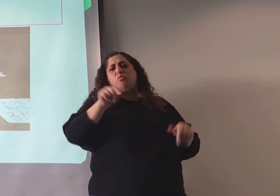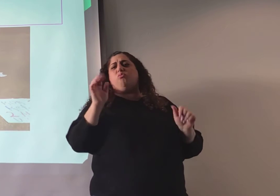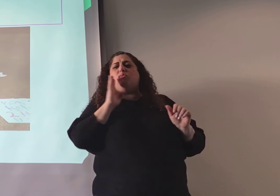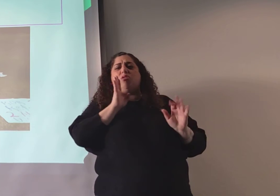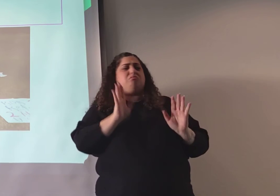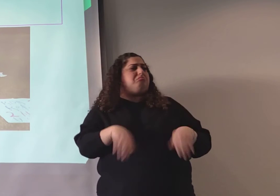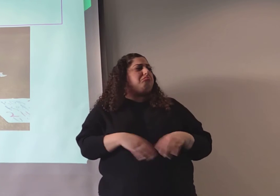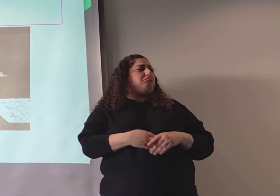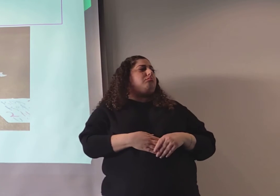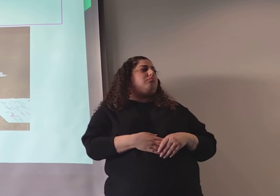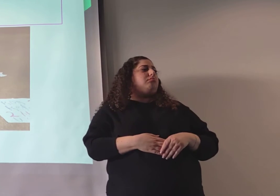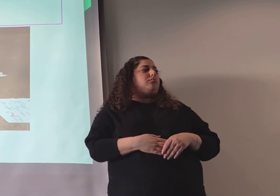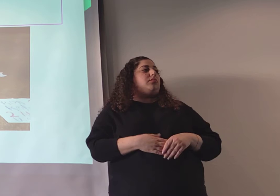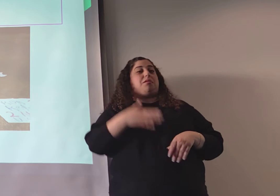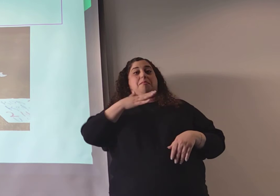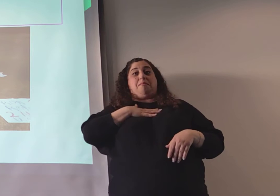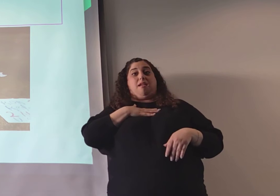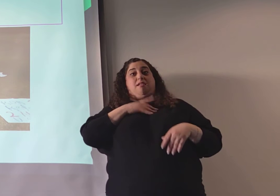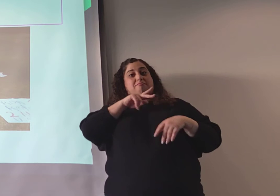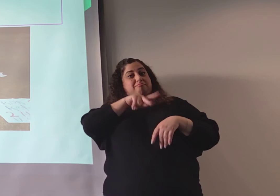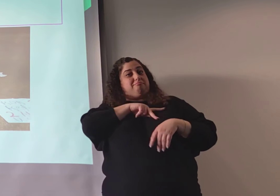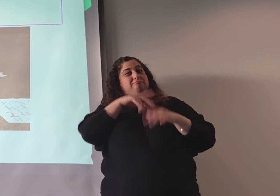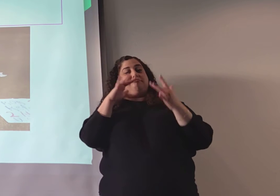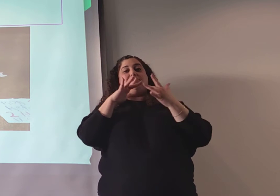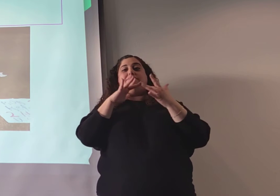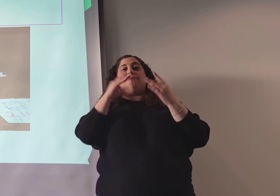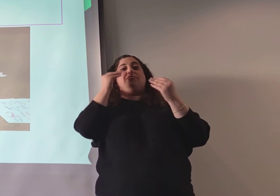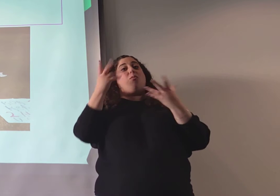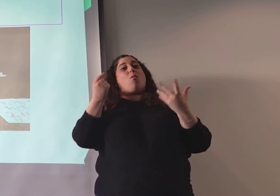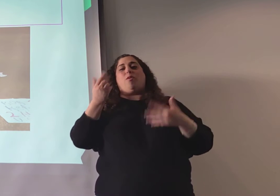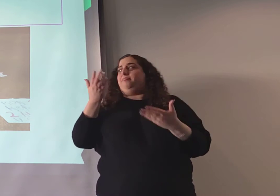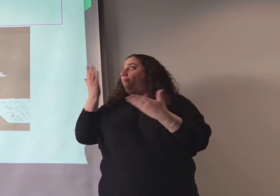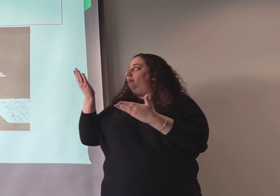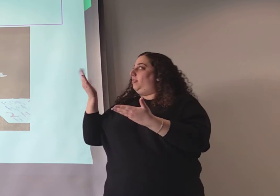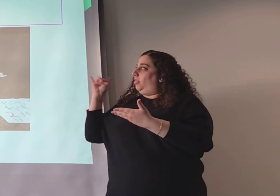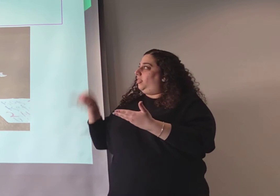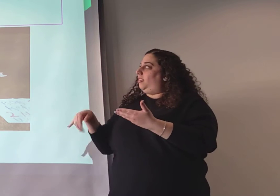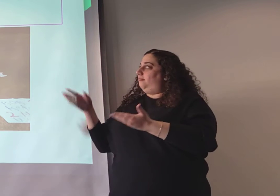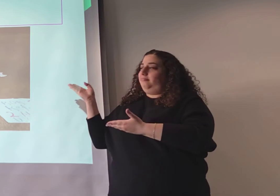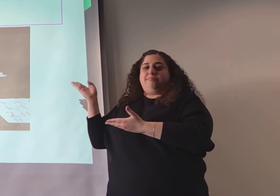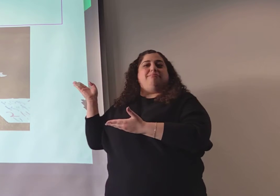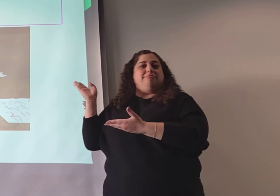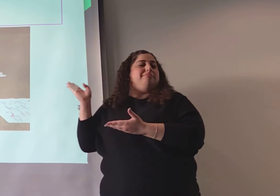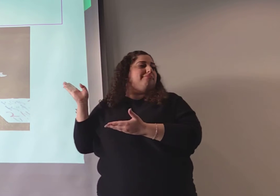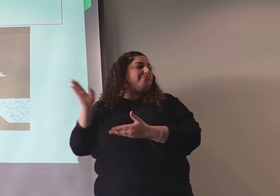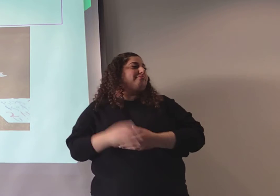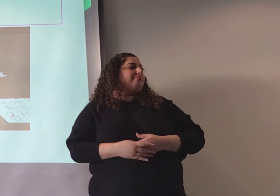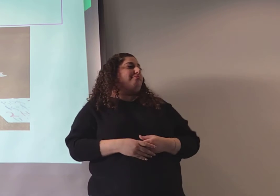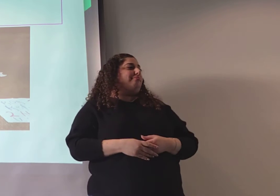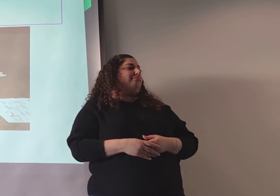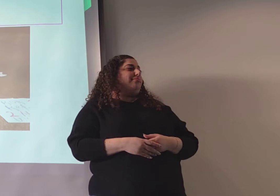If you have any questions or you know people who are in need of assistance, please call